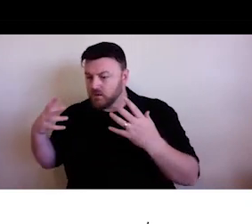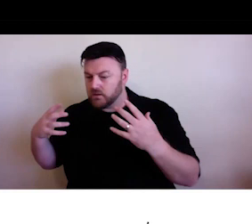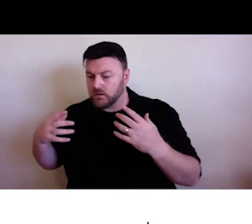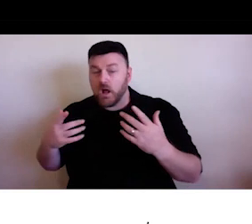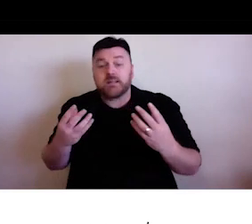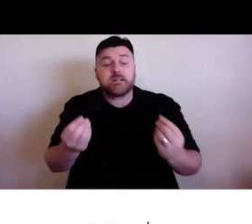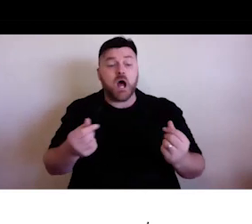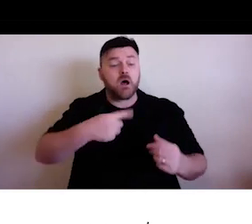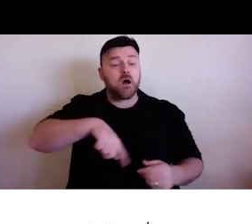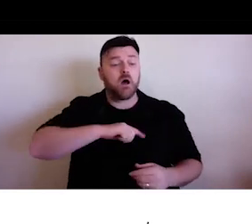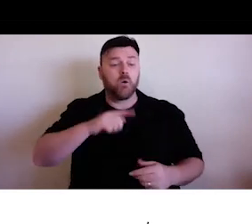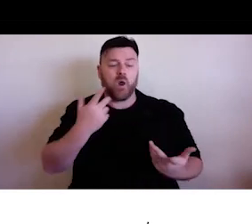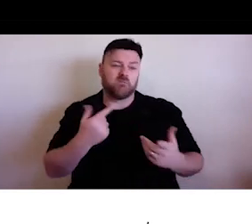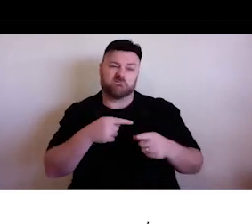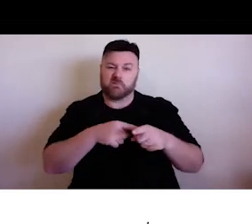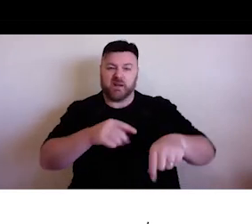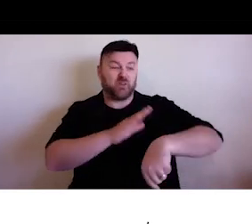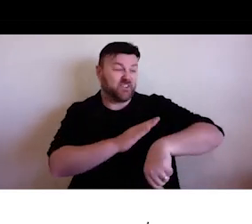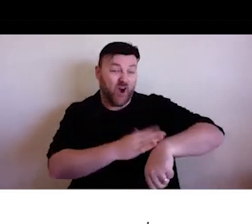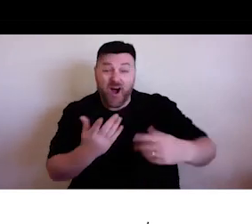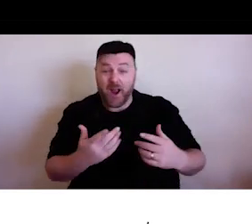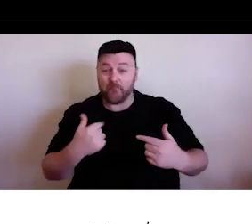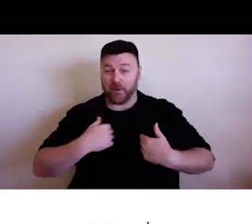depending on the time of the day or our personality, may seen this as an